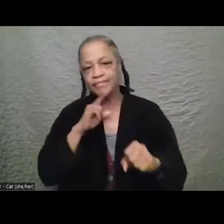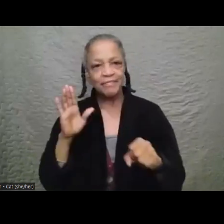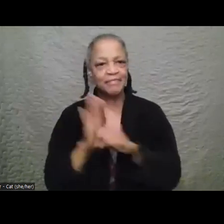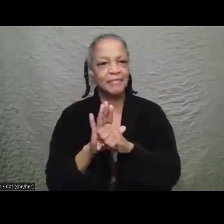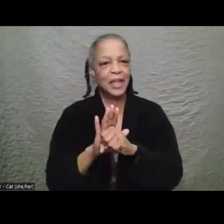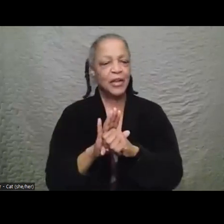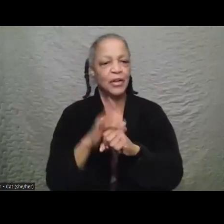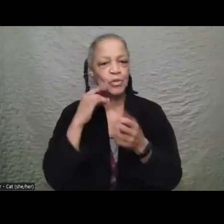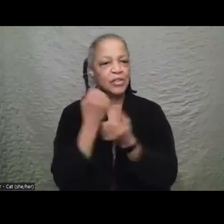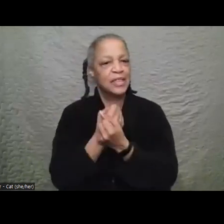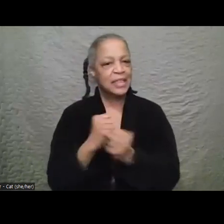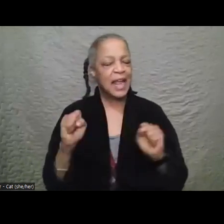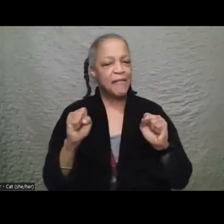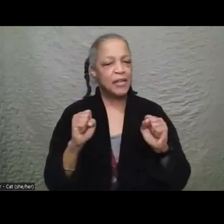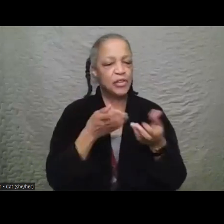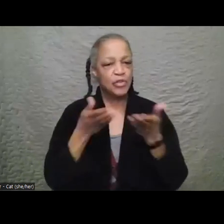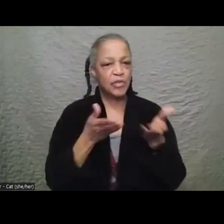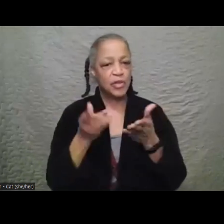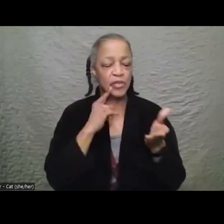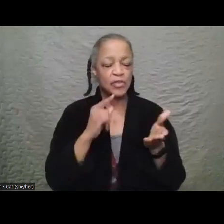services of the vulnerable populations.